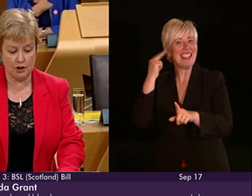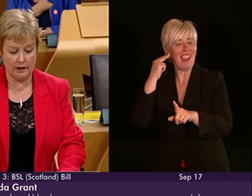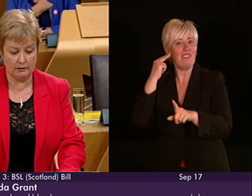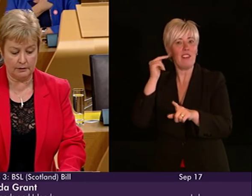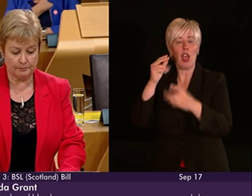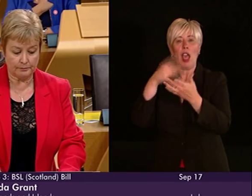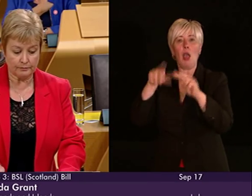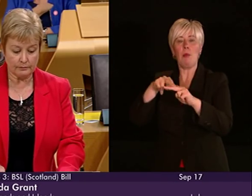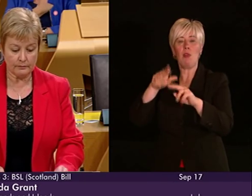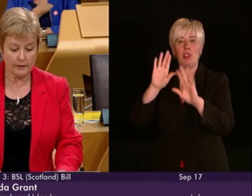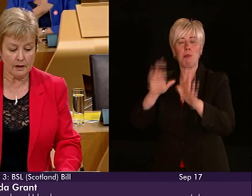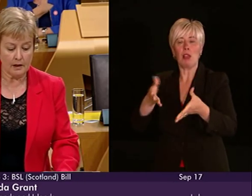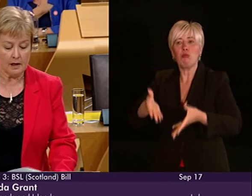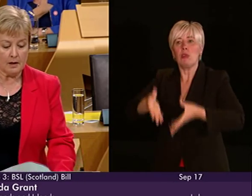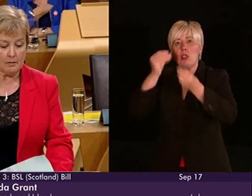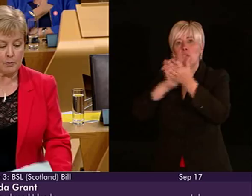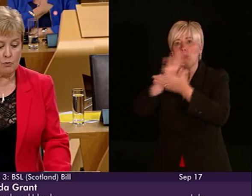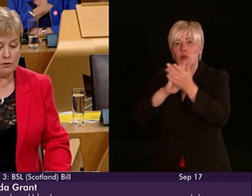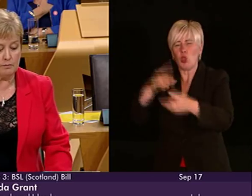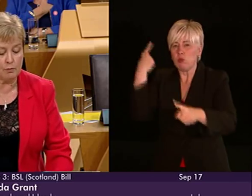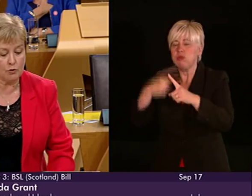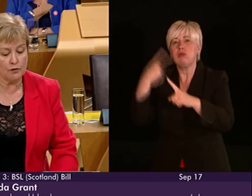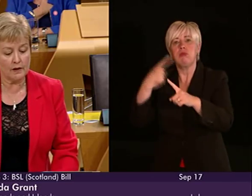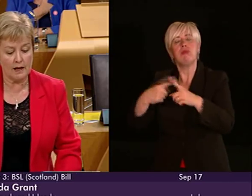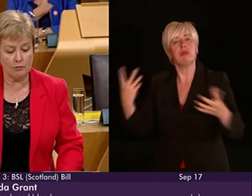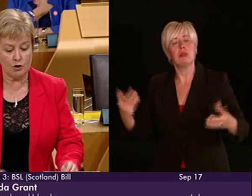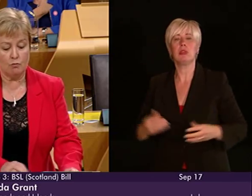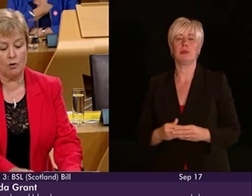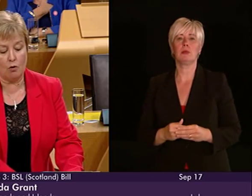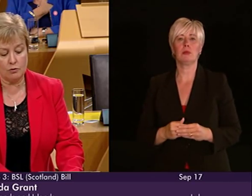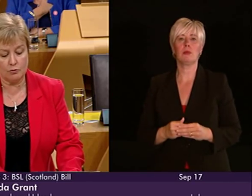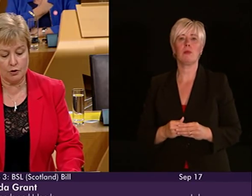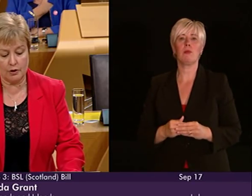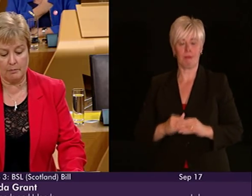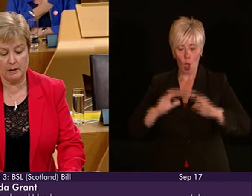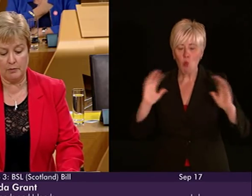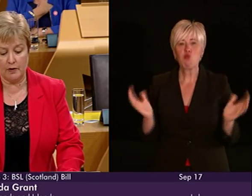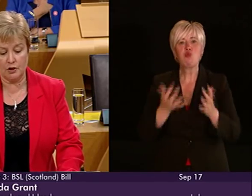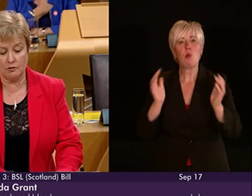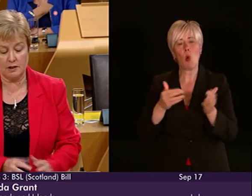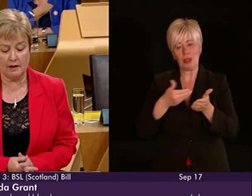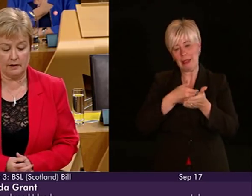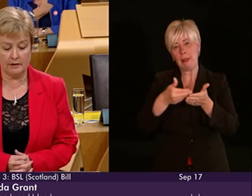in a child. Promotion of BSL will ensure that more professionals